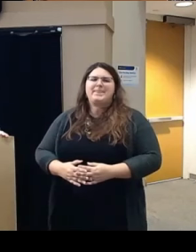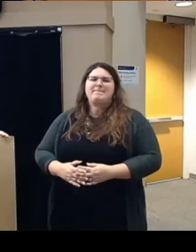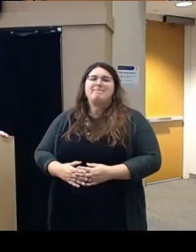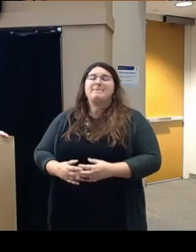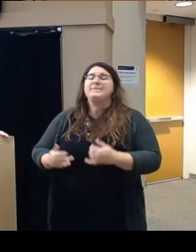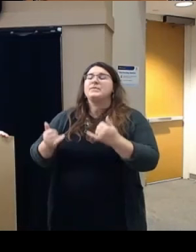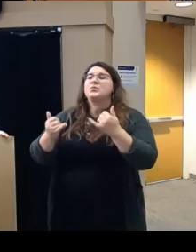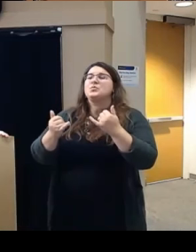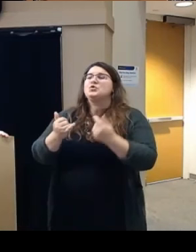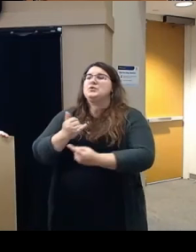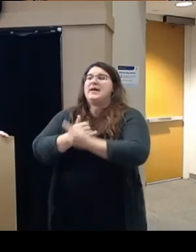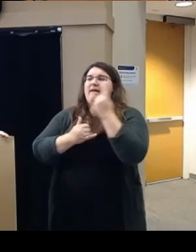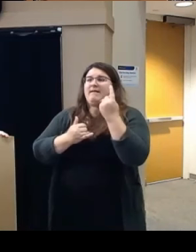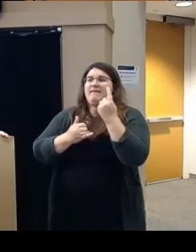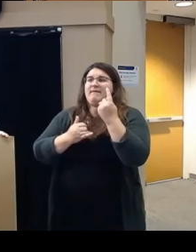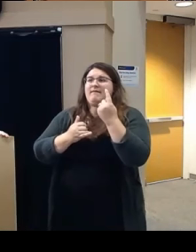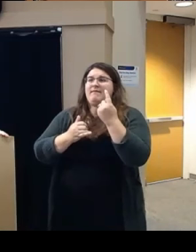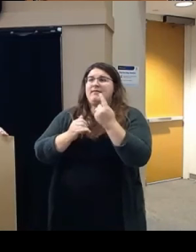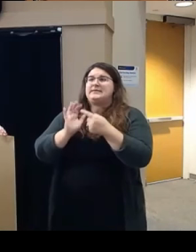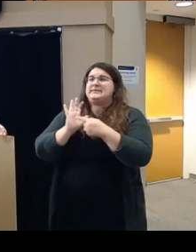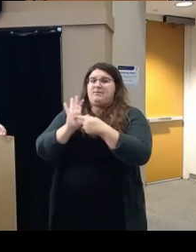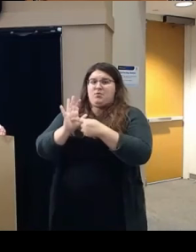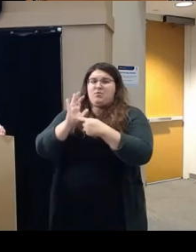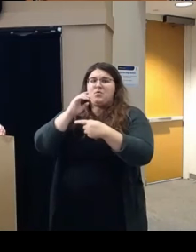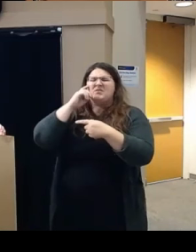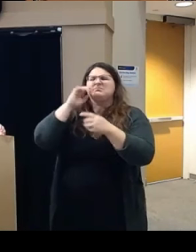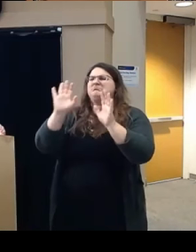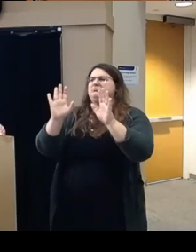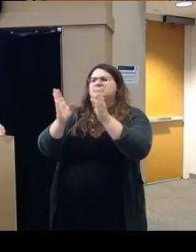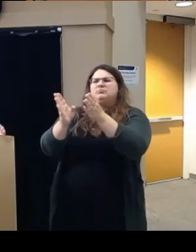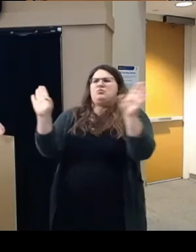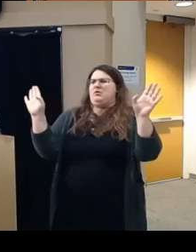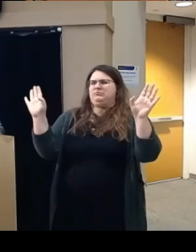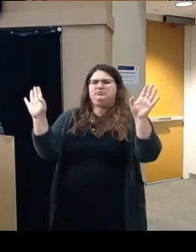this is really to just give people more of a an idea of what this is going to look like um